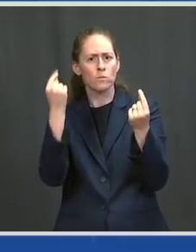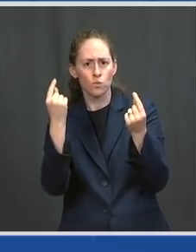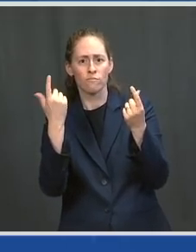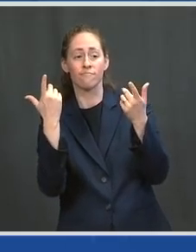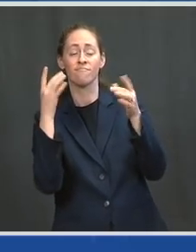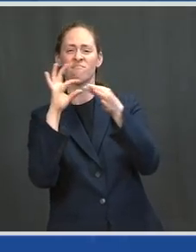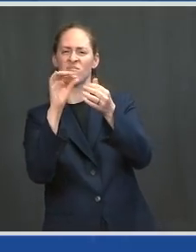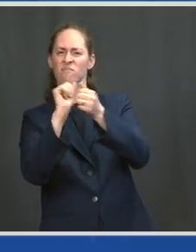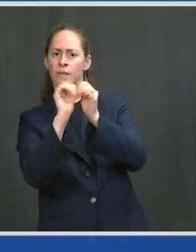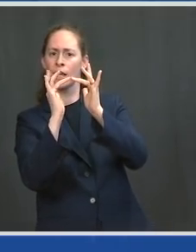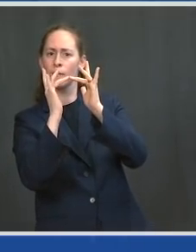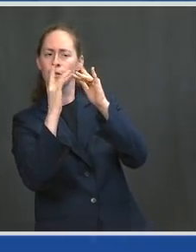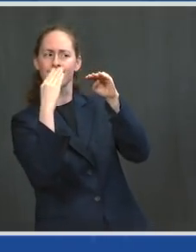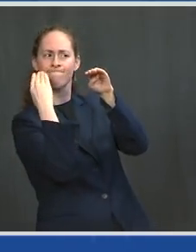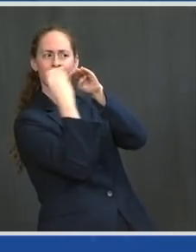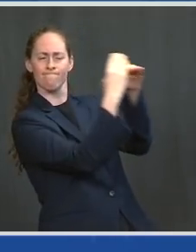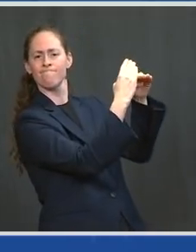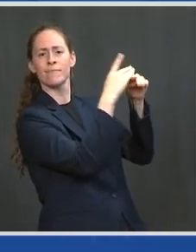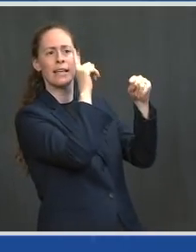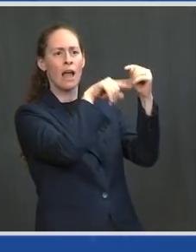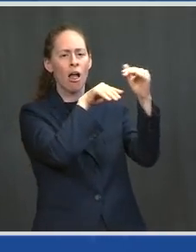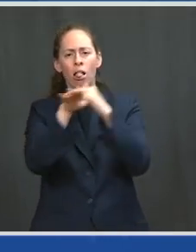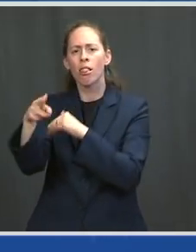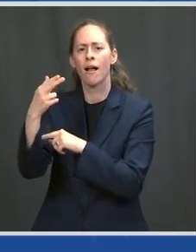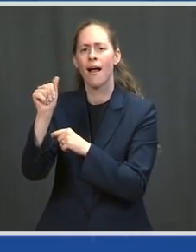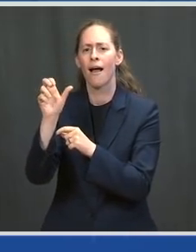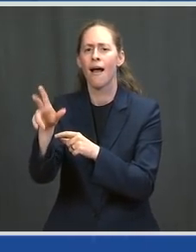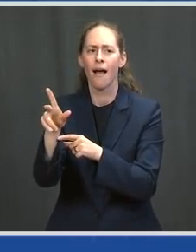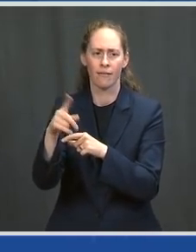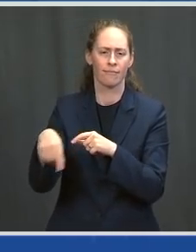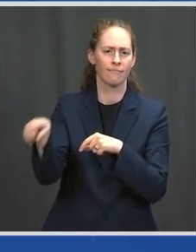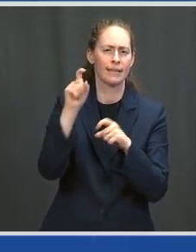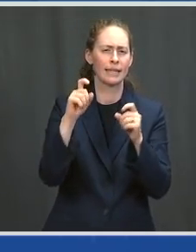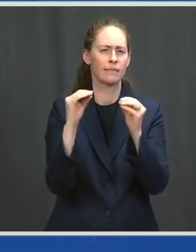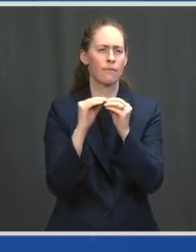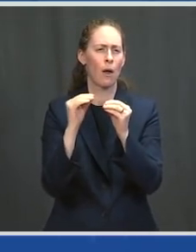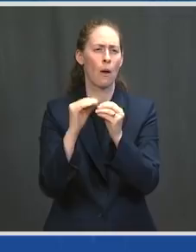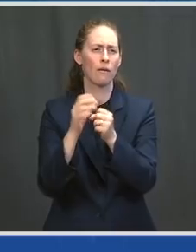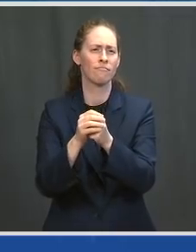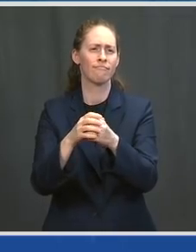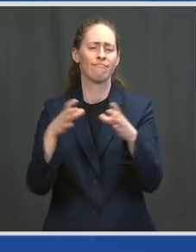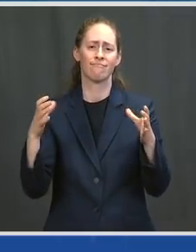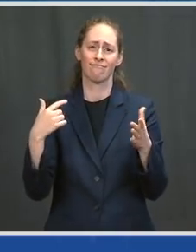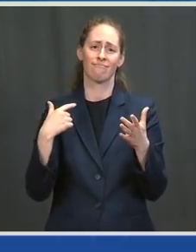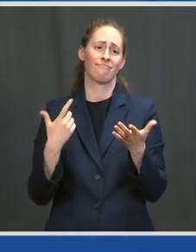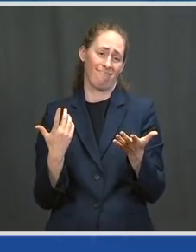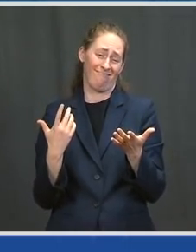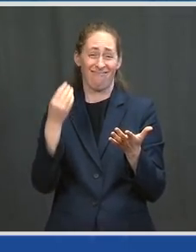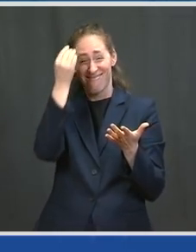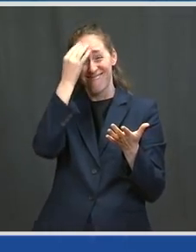And I've been saying for a long long, long time now -- I know I probably -- you could probably say it for me,